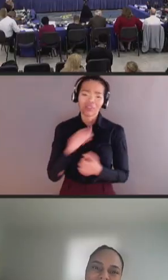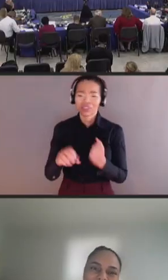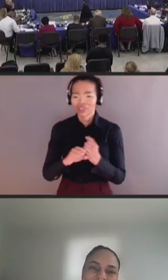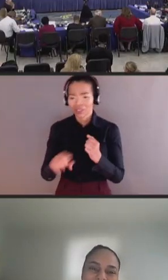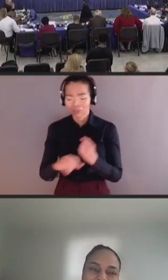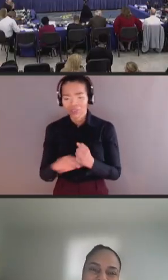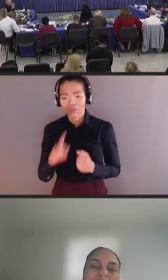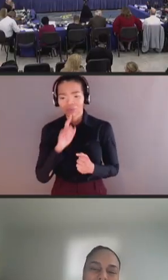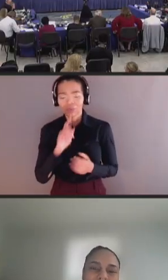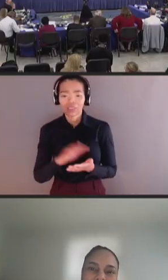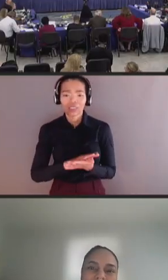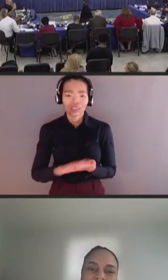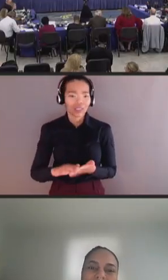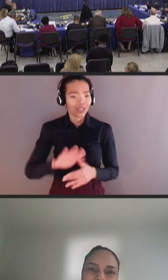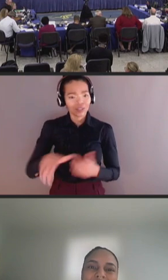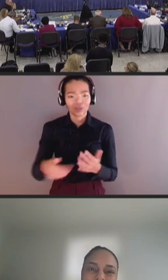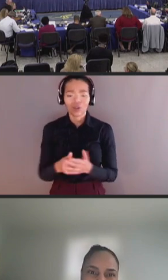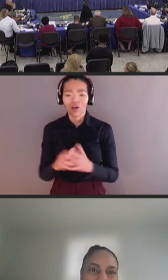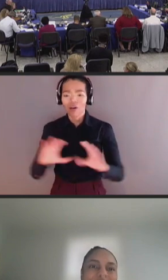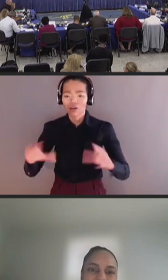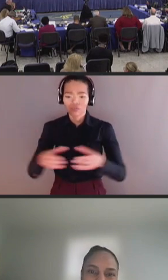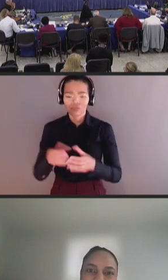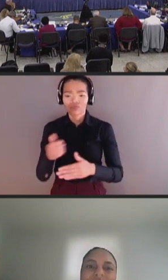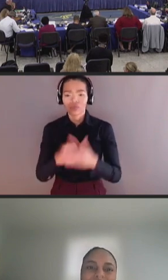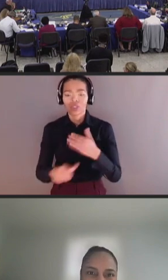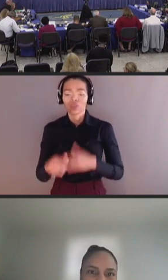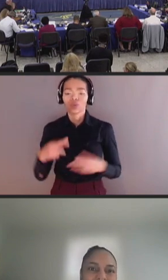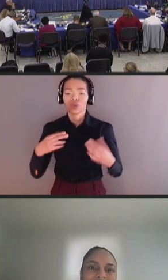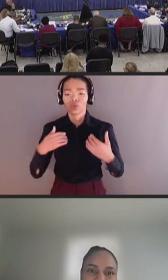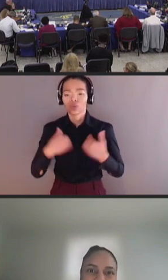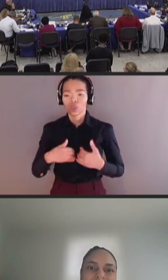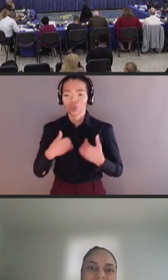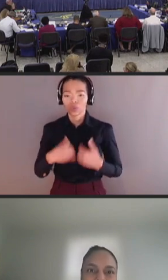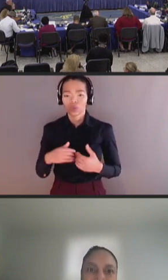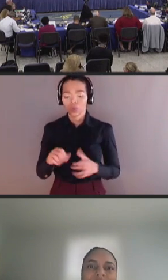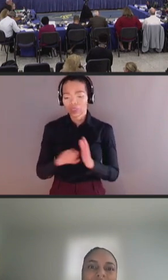these together under respiratory season instead of what has traditionally been just a flu vaccine